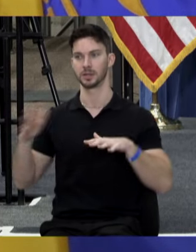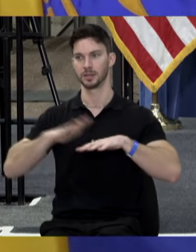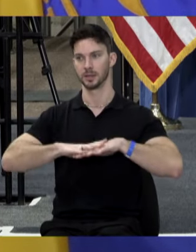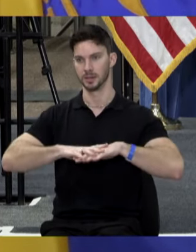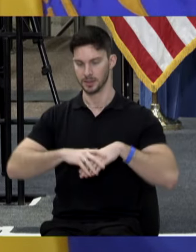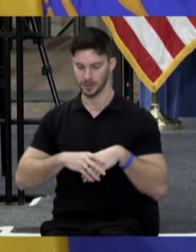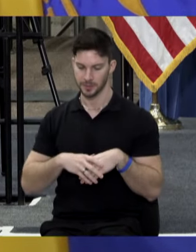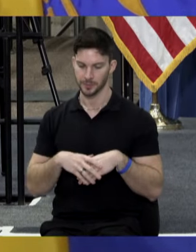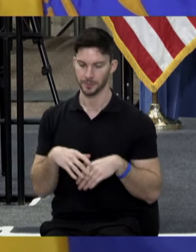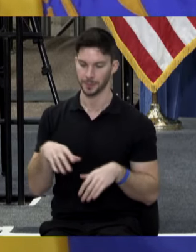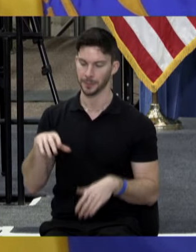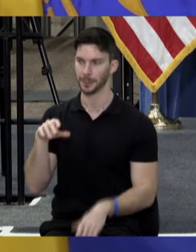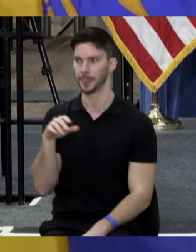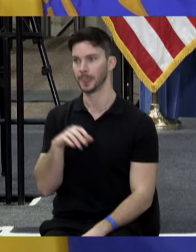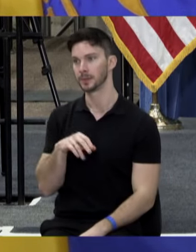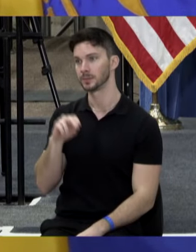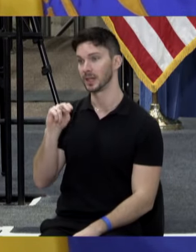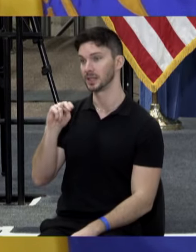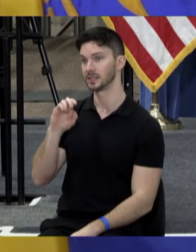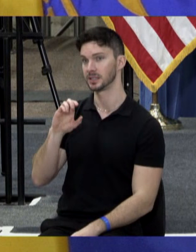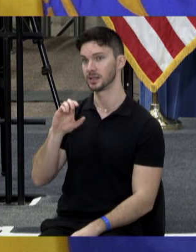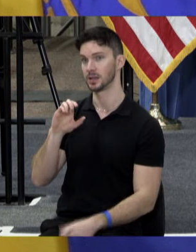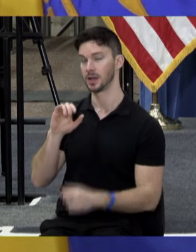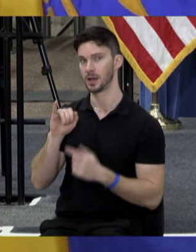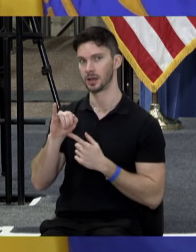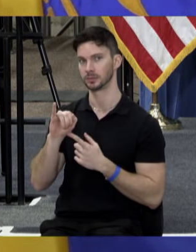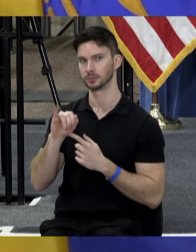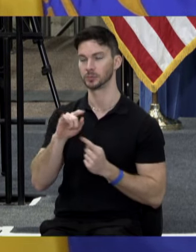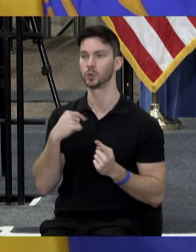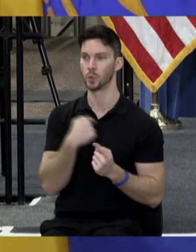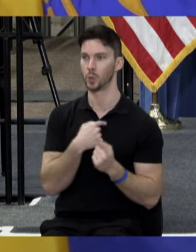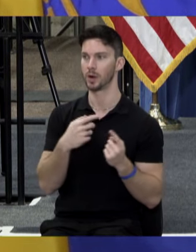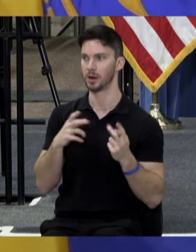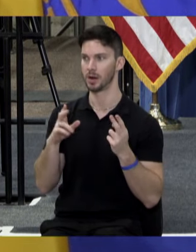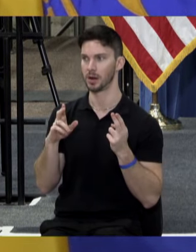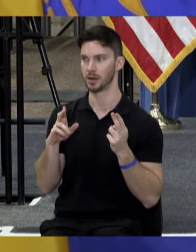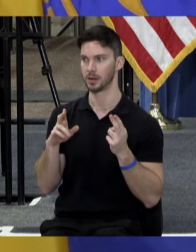At NCOA, we're honored to lead the Direct Care Workforce Strategy Center, supported by